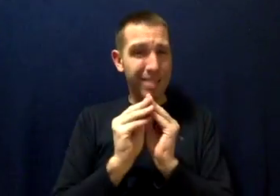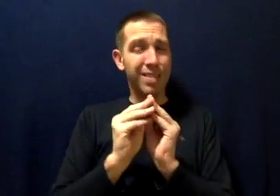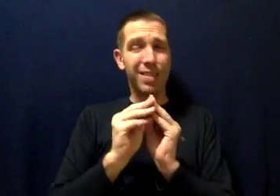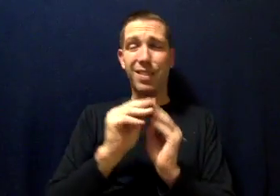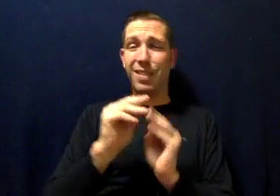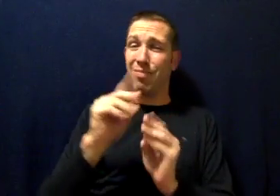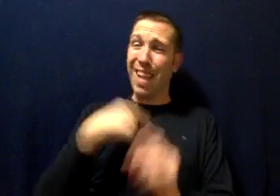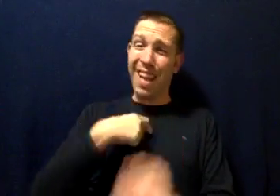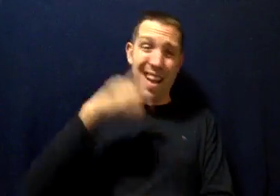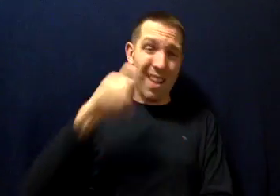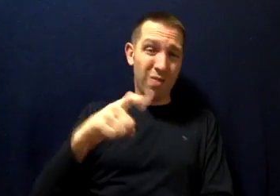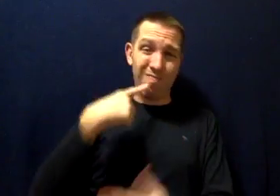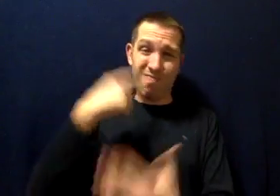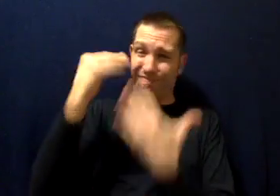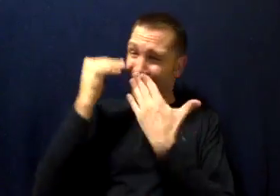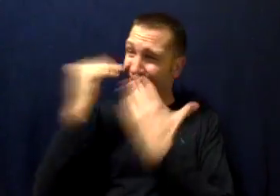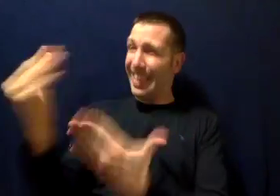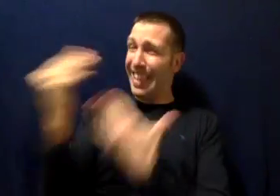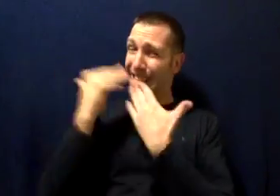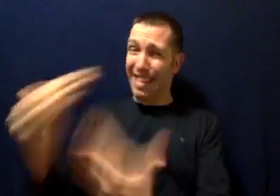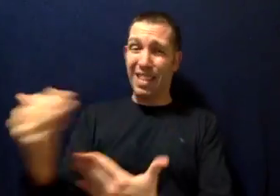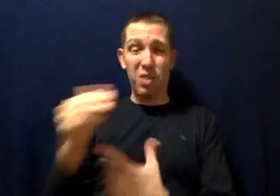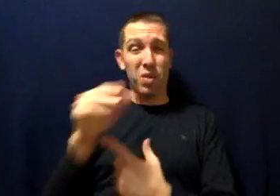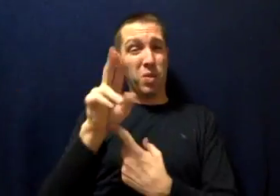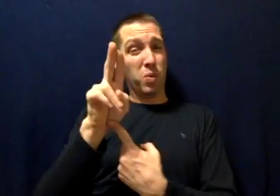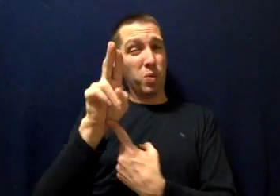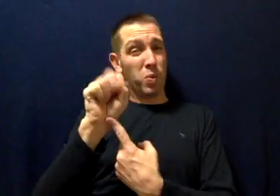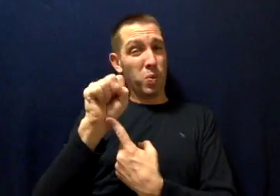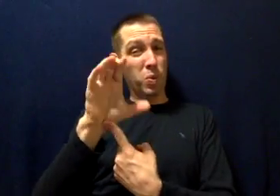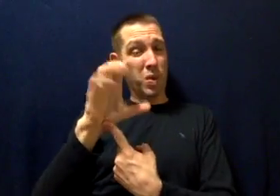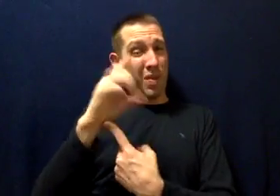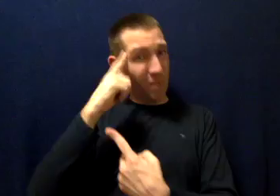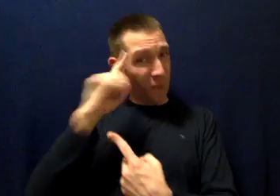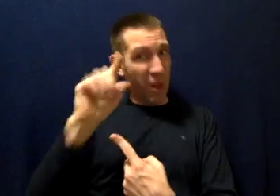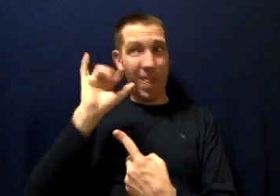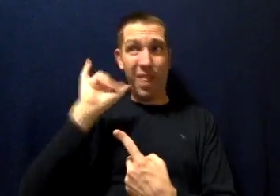And finally, I'd really like to thank the Usher Syndrome Coalition